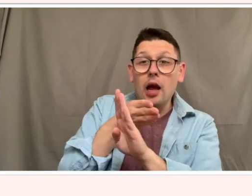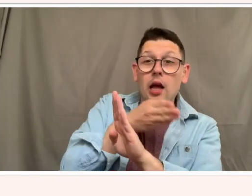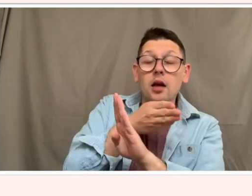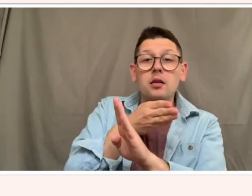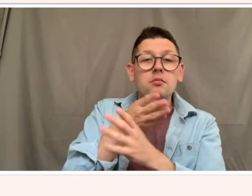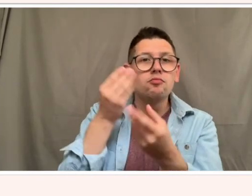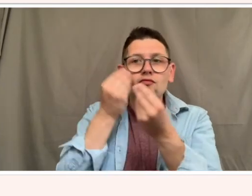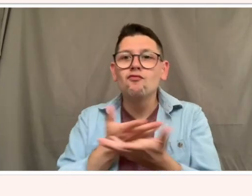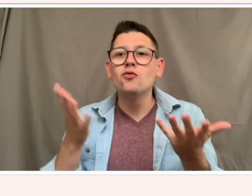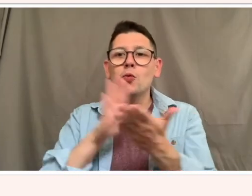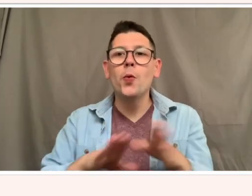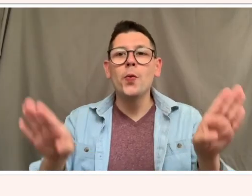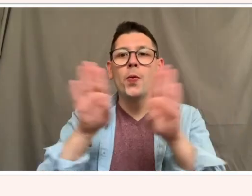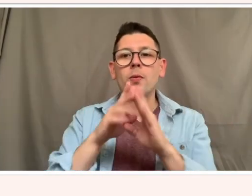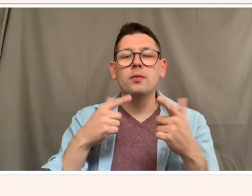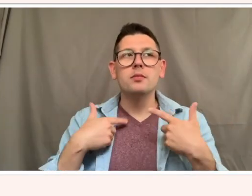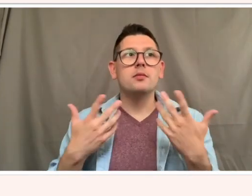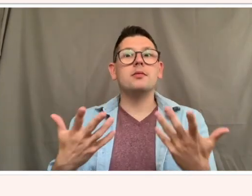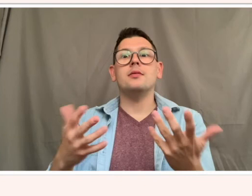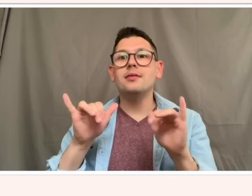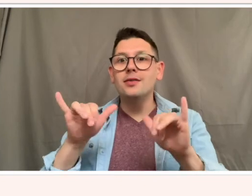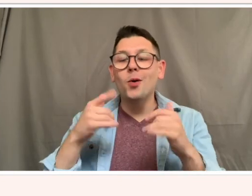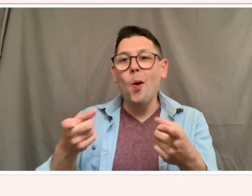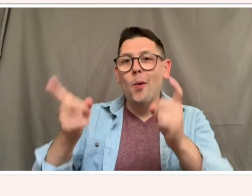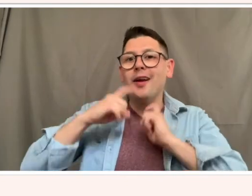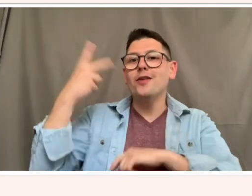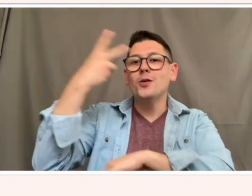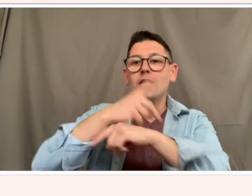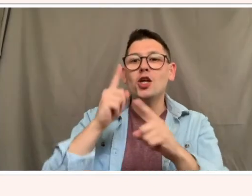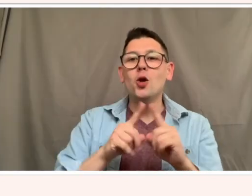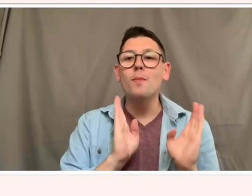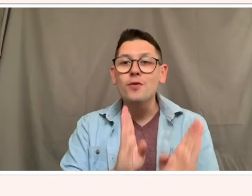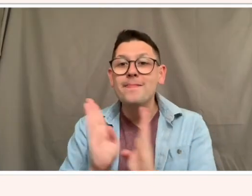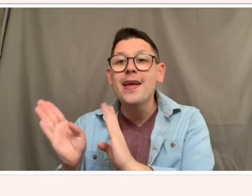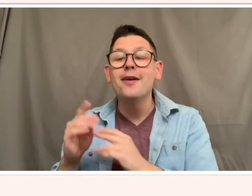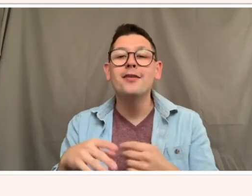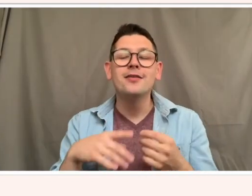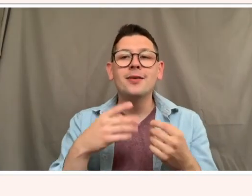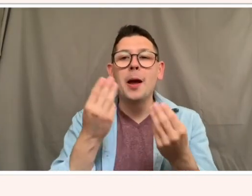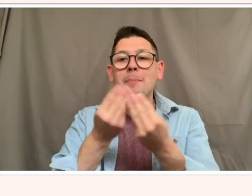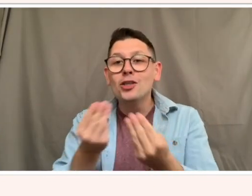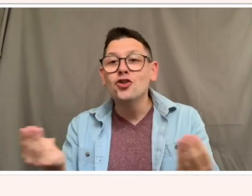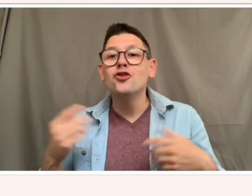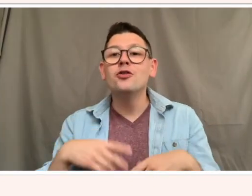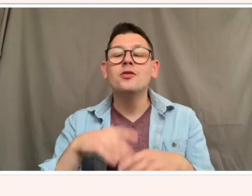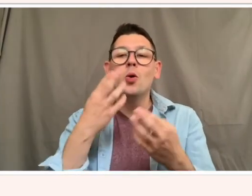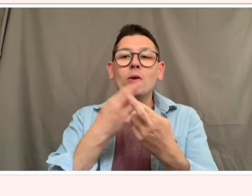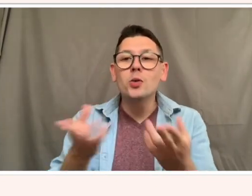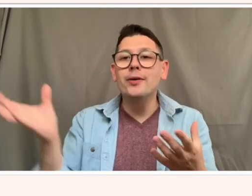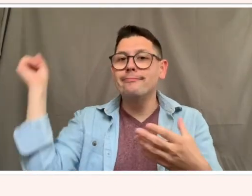We found out two days prior to that that students would not be coming back to school at that time, so